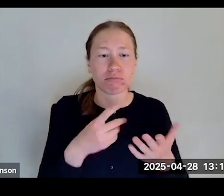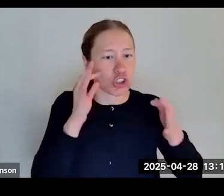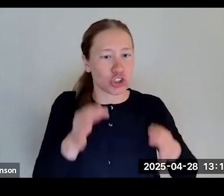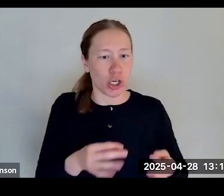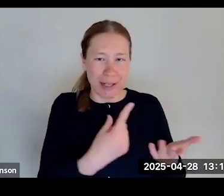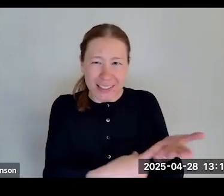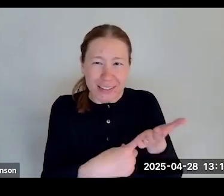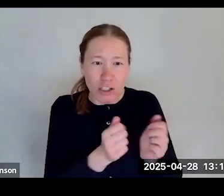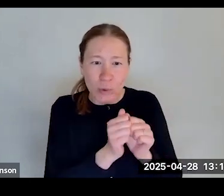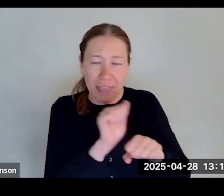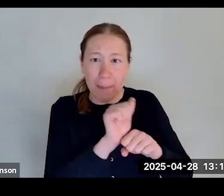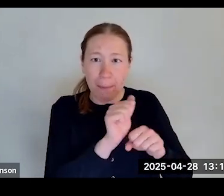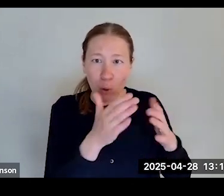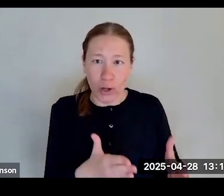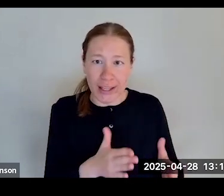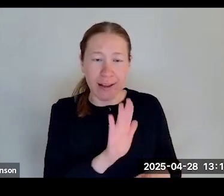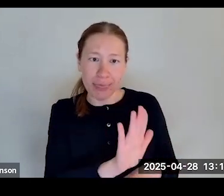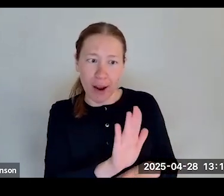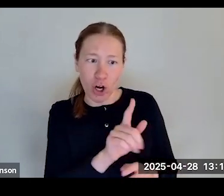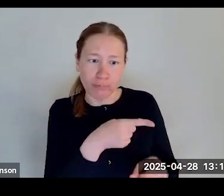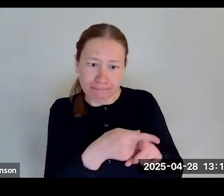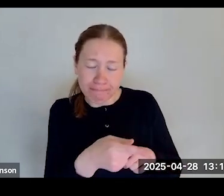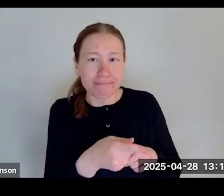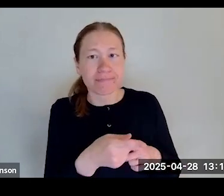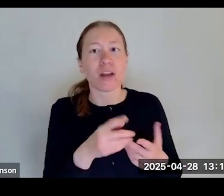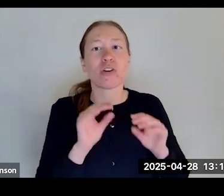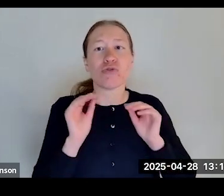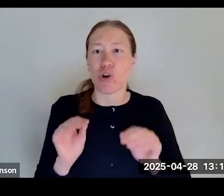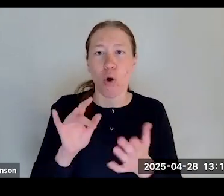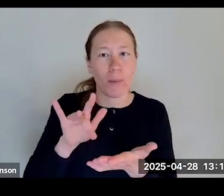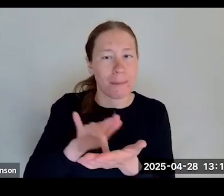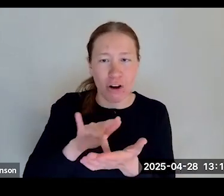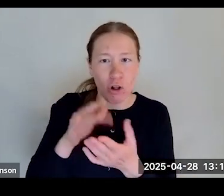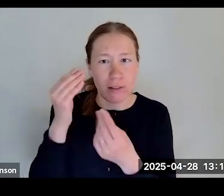However, their disability diagnosis nor their medical documentation is shared with their unit.